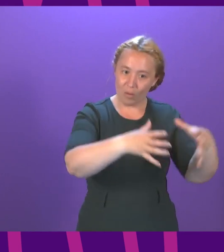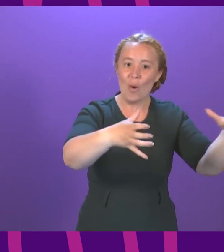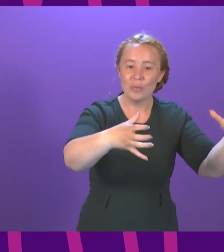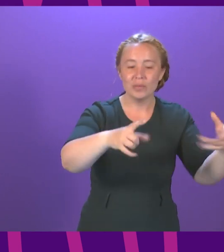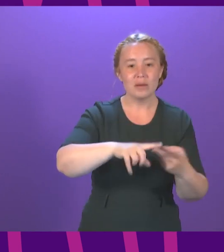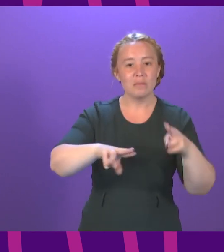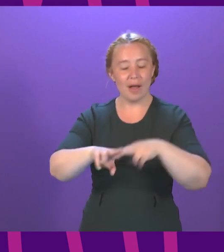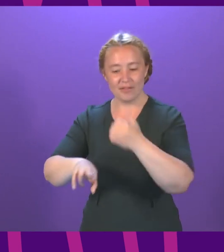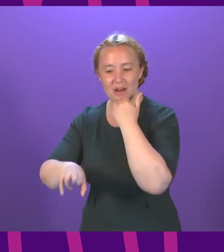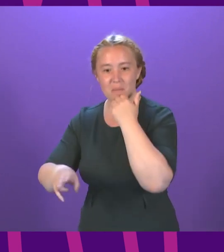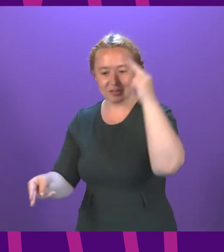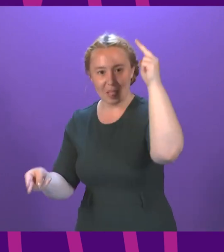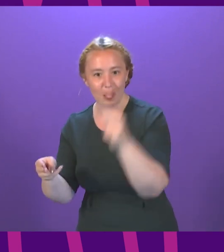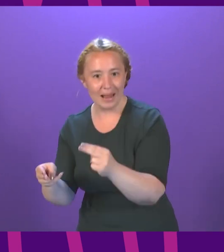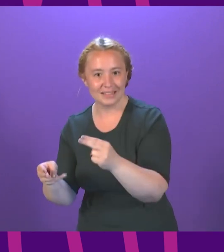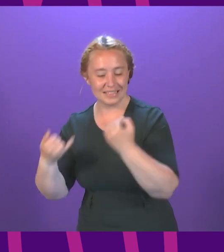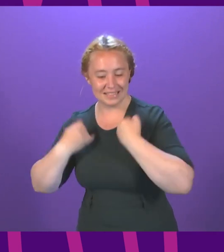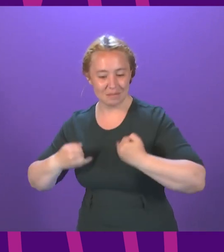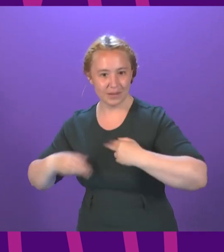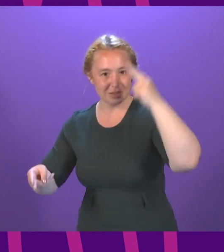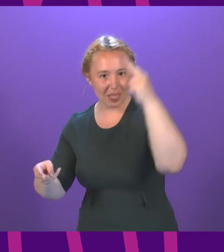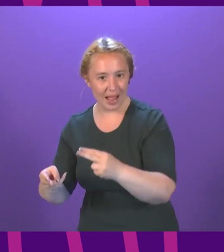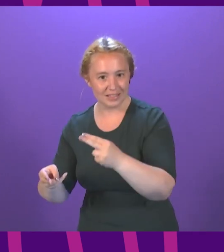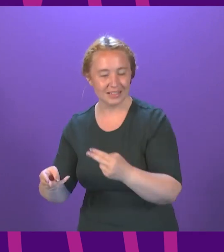because, thankfully, there will be fewer people with symptoms coming forward for testing.